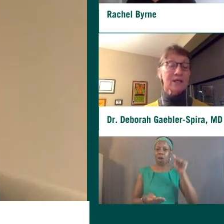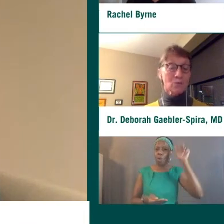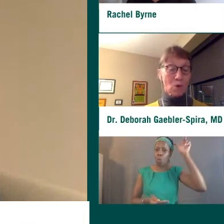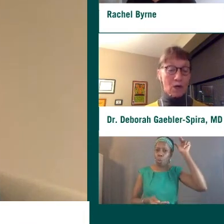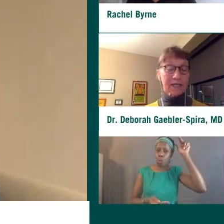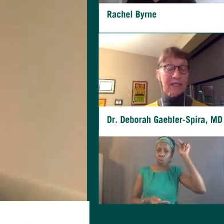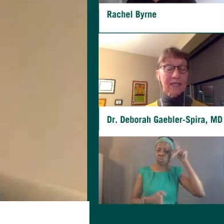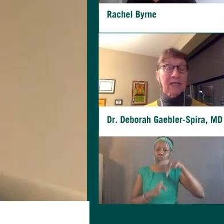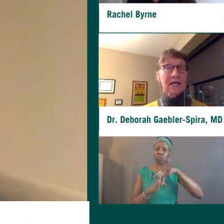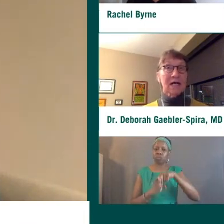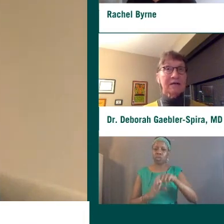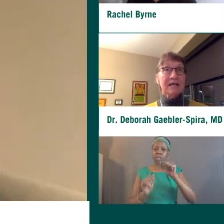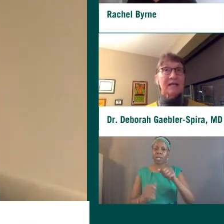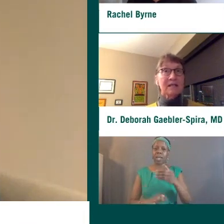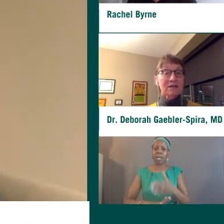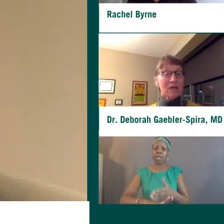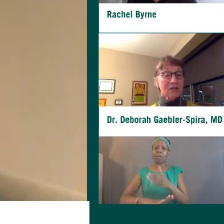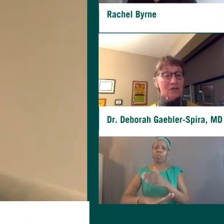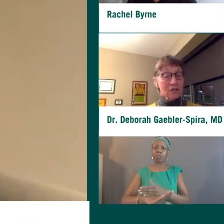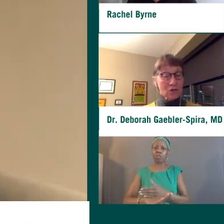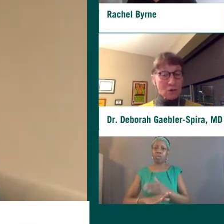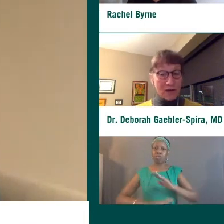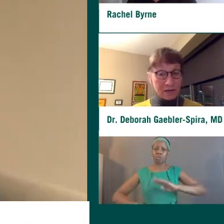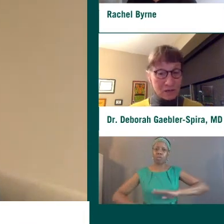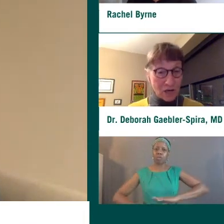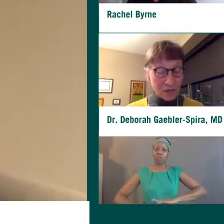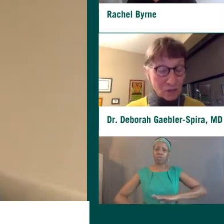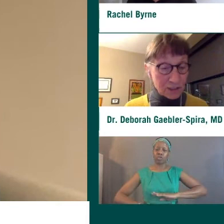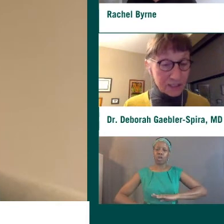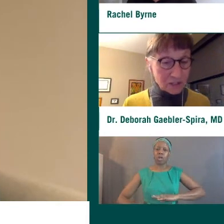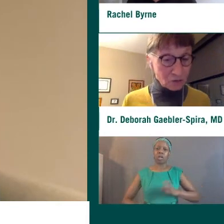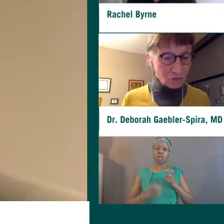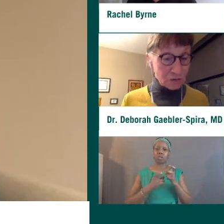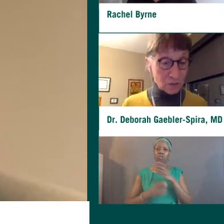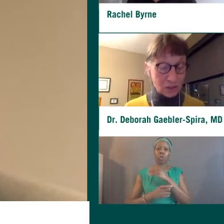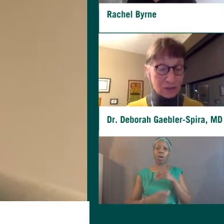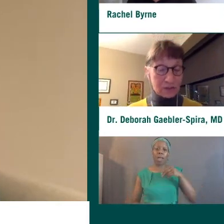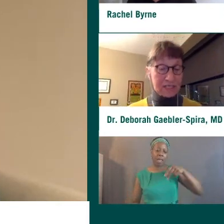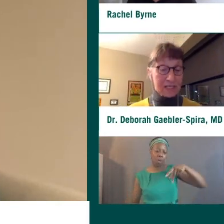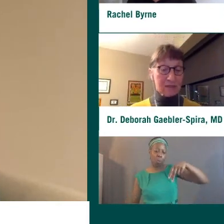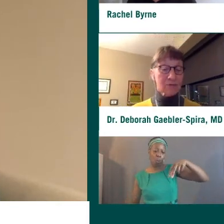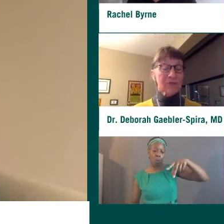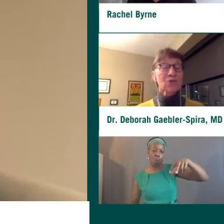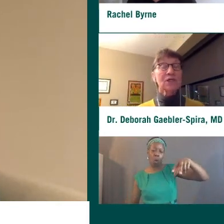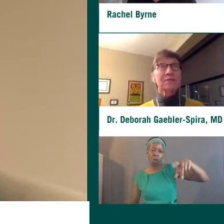and walking. And, I should let Theresa take the question